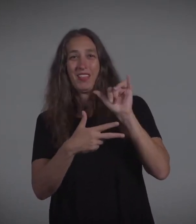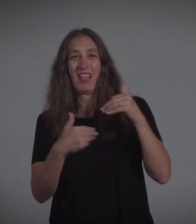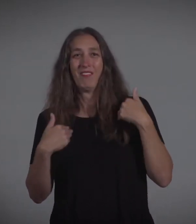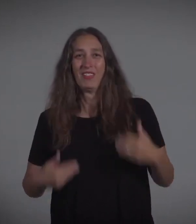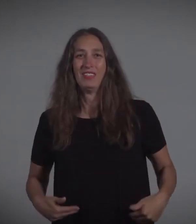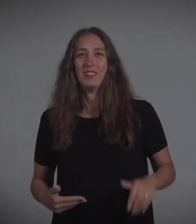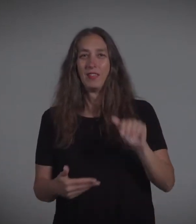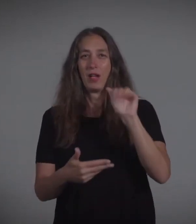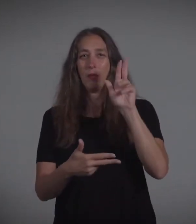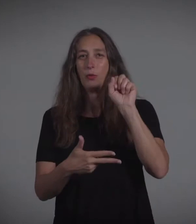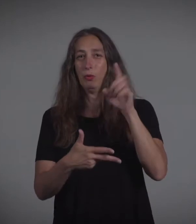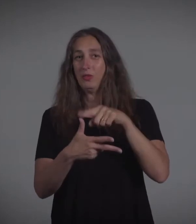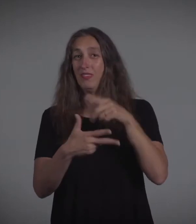Now that we've discussed physical abuse,